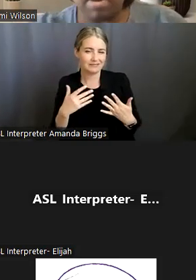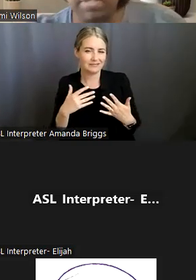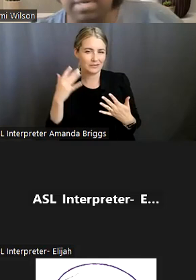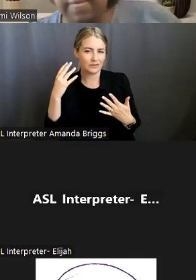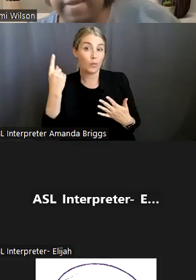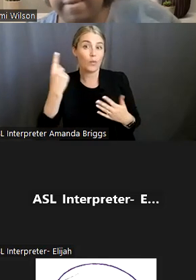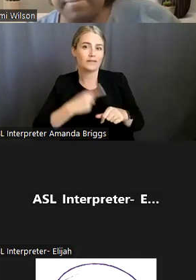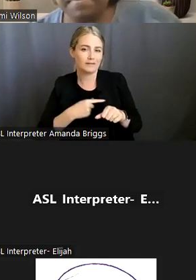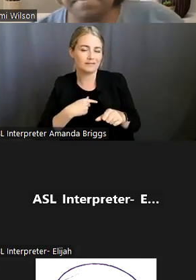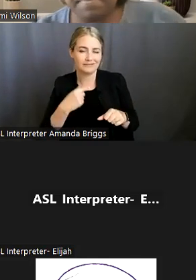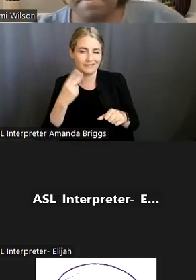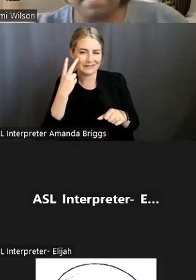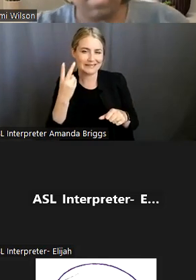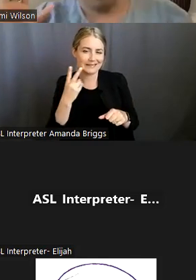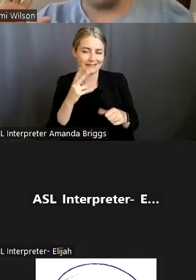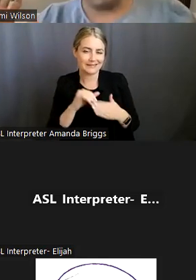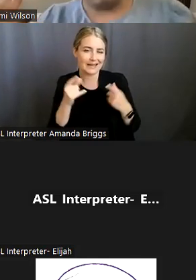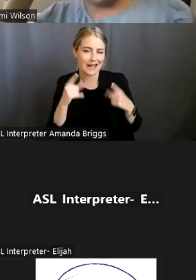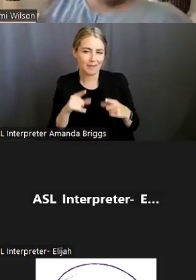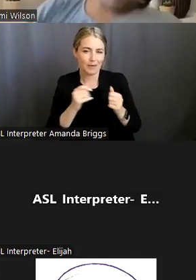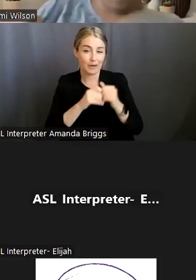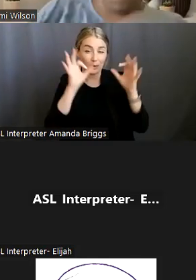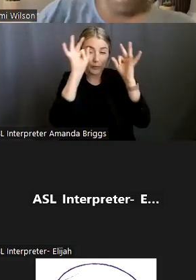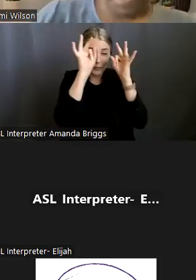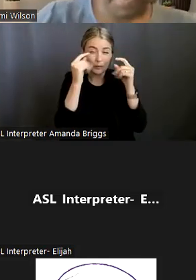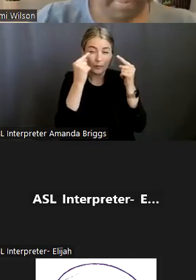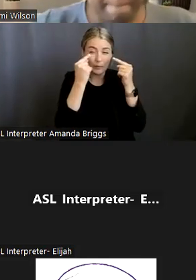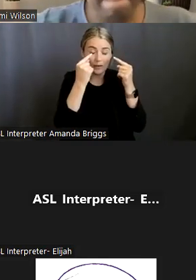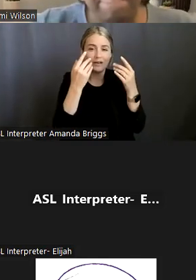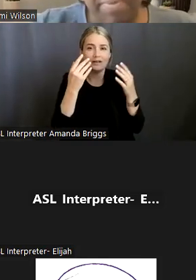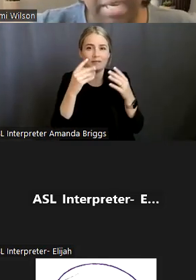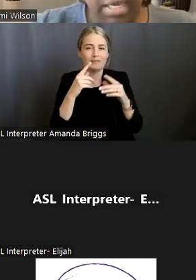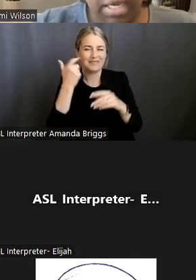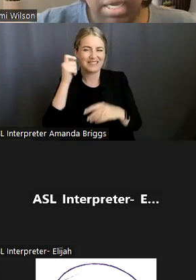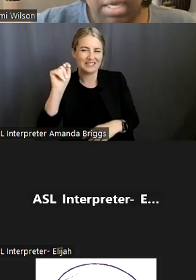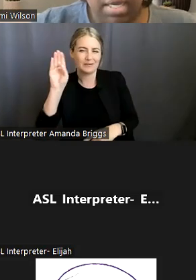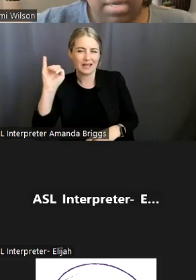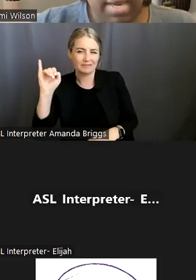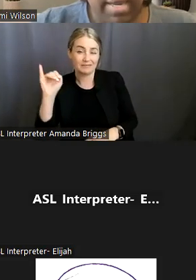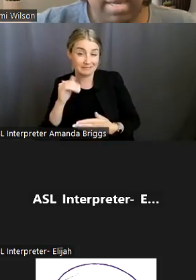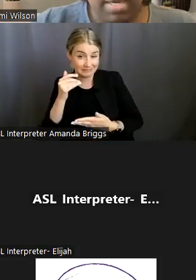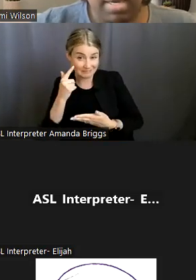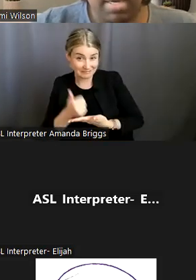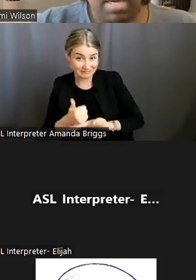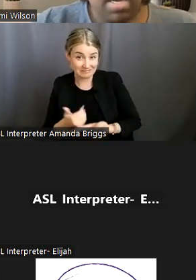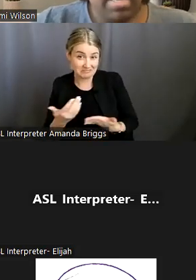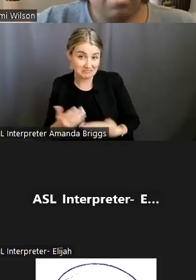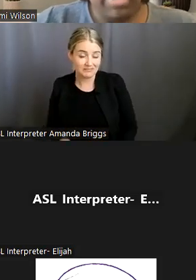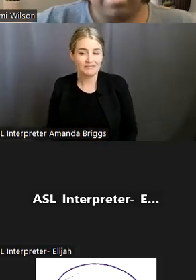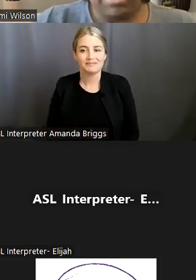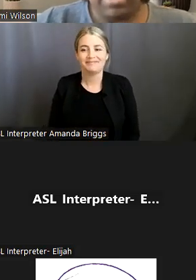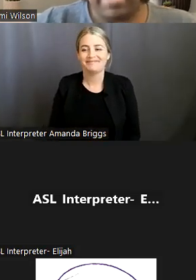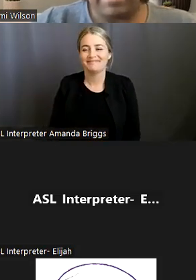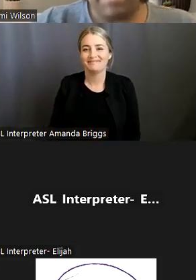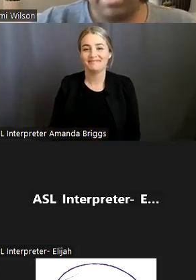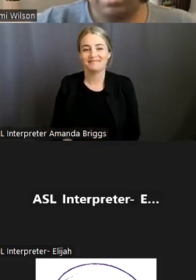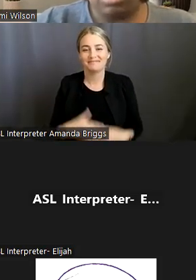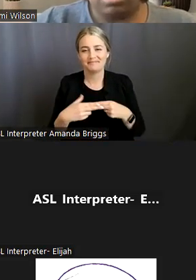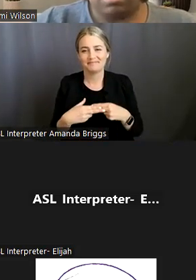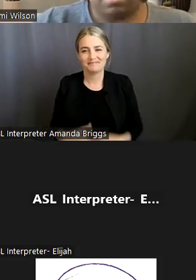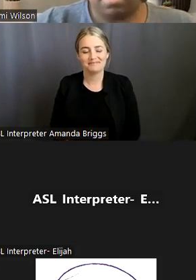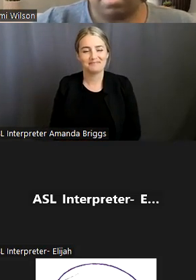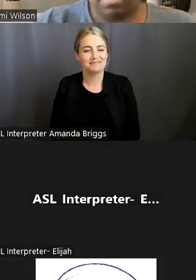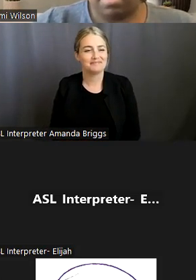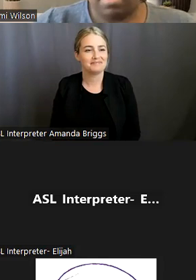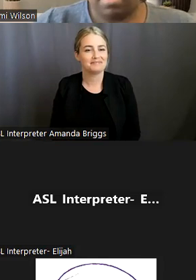I've seen that hope that helps. Okay. And we can go to the next page.